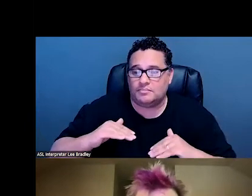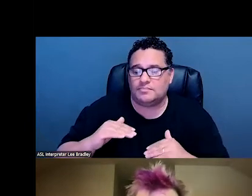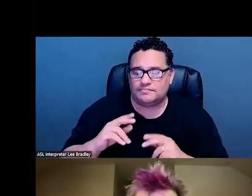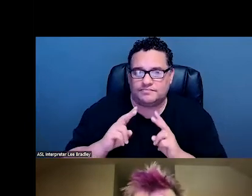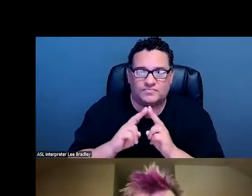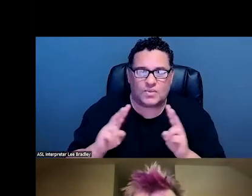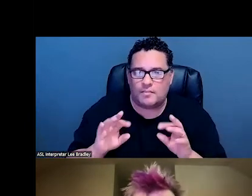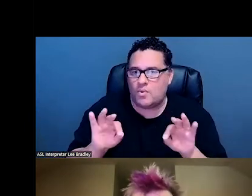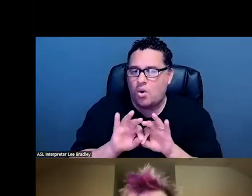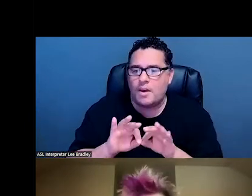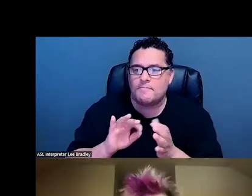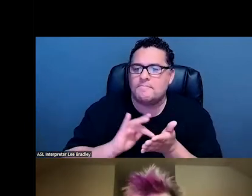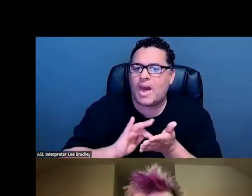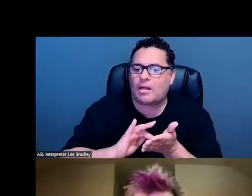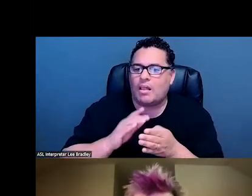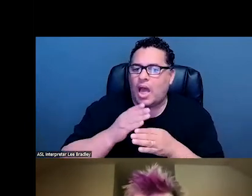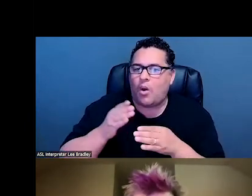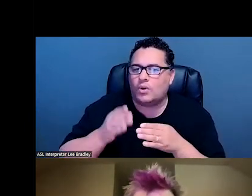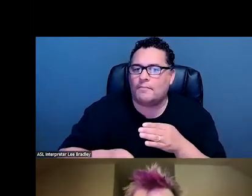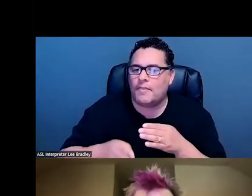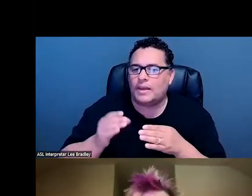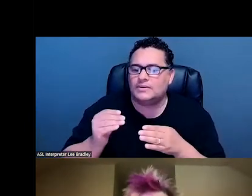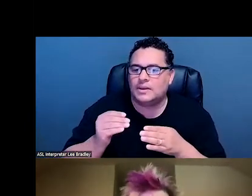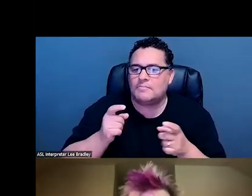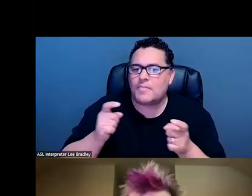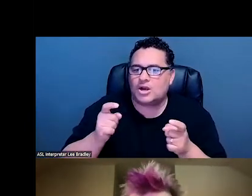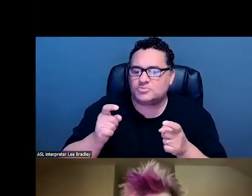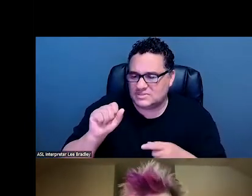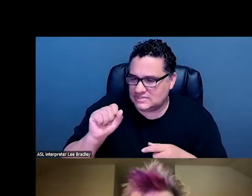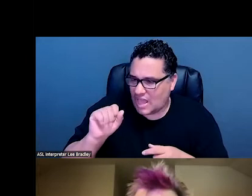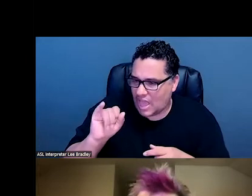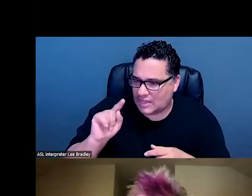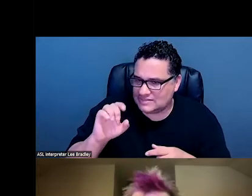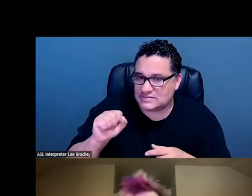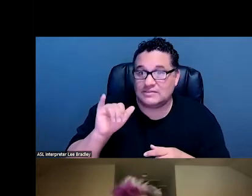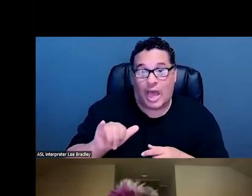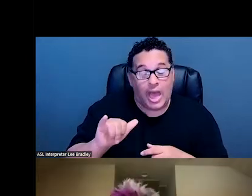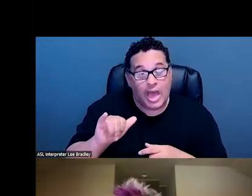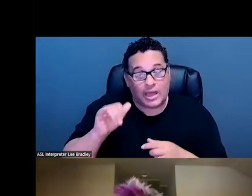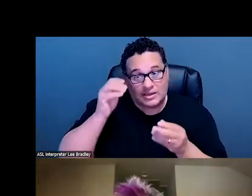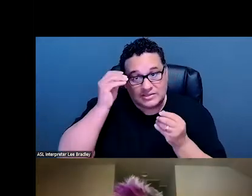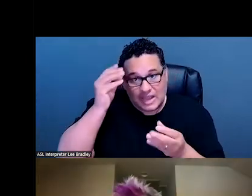MEDICAL OUTCOMES, AND MANAGEMENT SITES. THAT DATA HAS PROVEN INVALUABLE TO POISON CENTERS